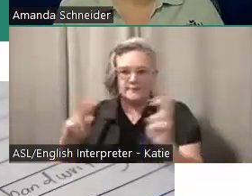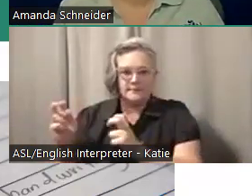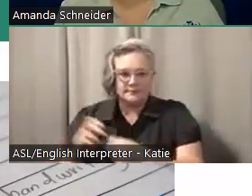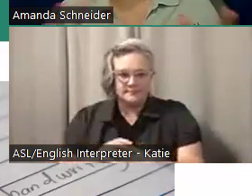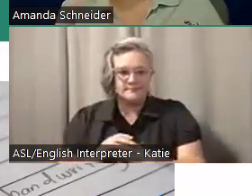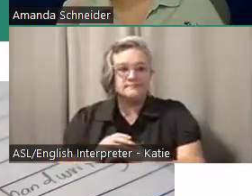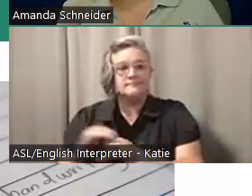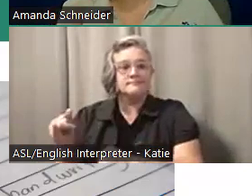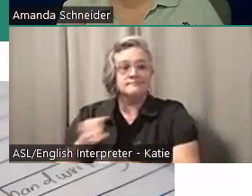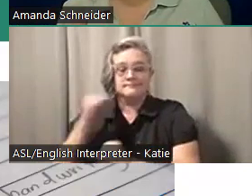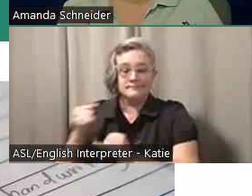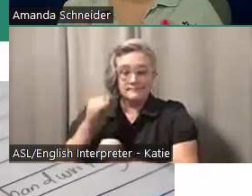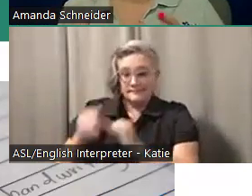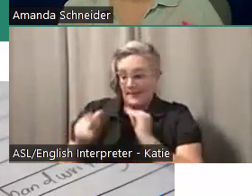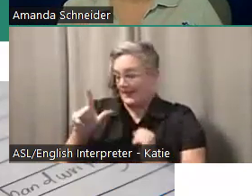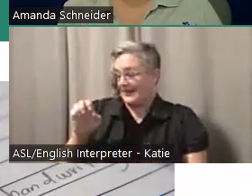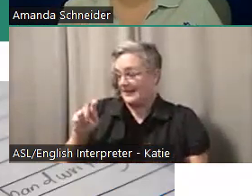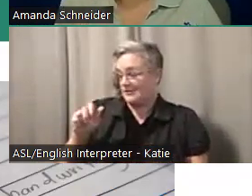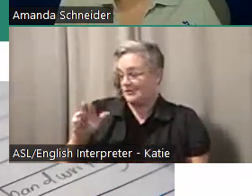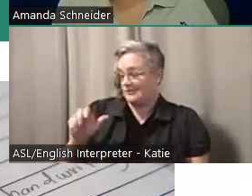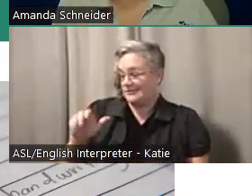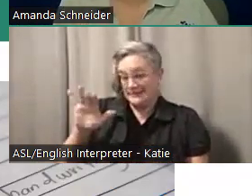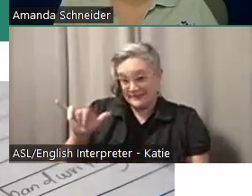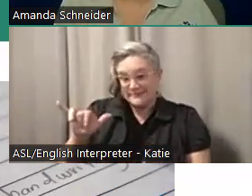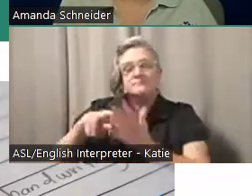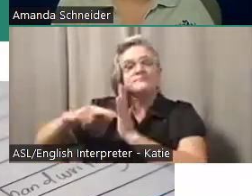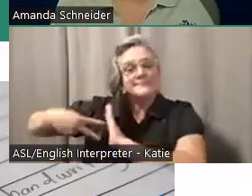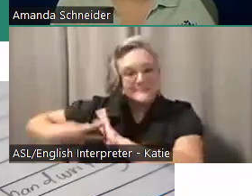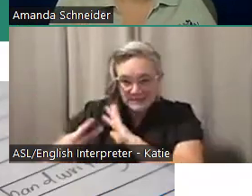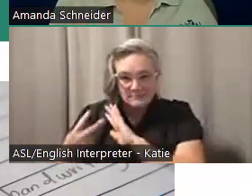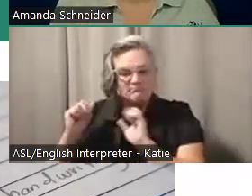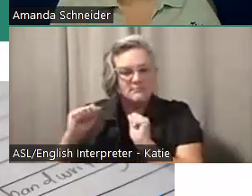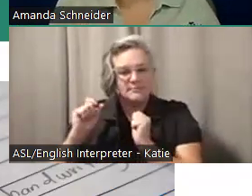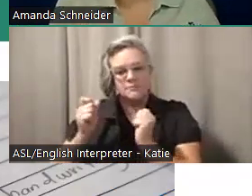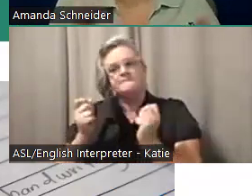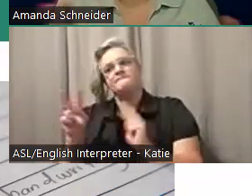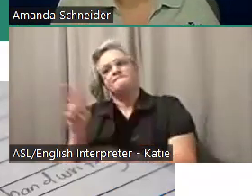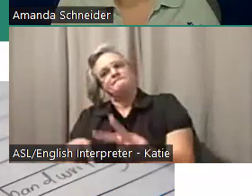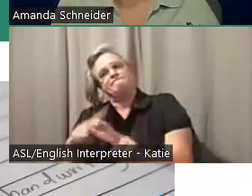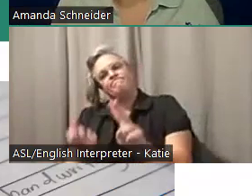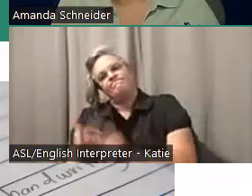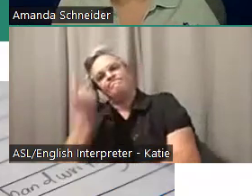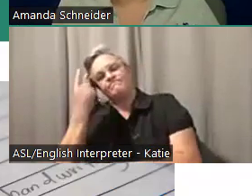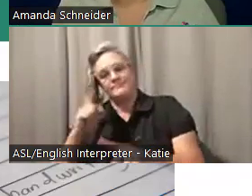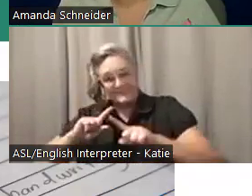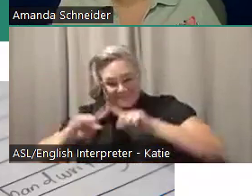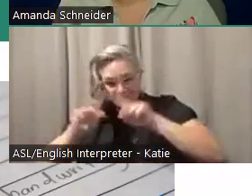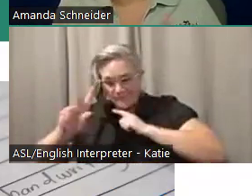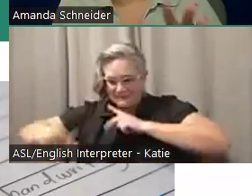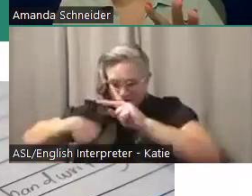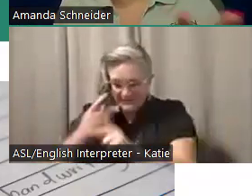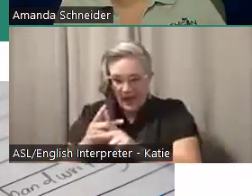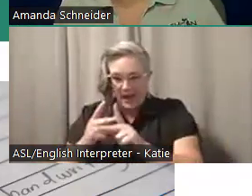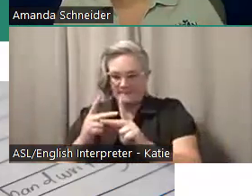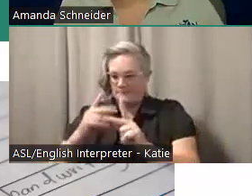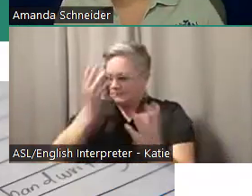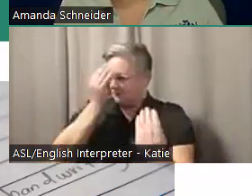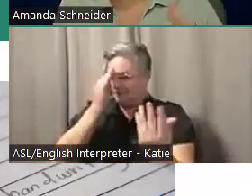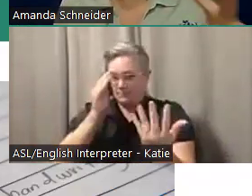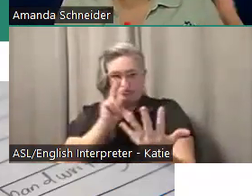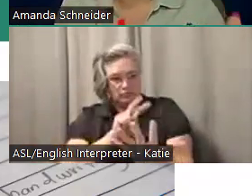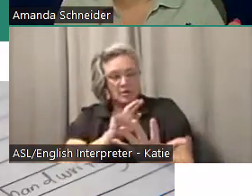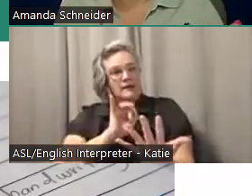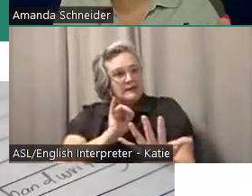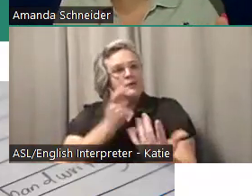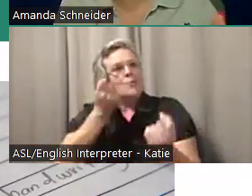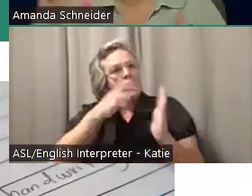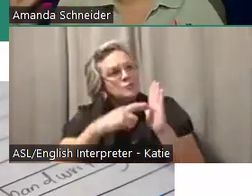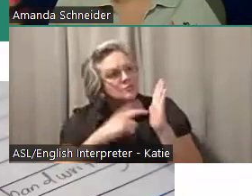And then also literacy in this day and age is being able to understand information across various types of media. So, understanding what are the rules when we read books,